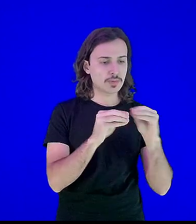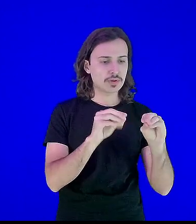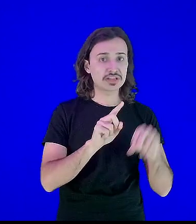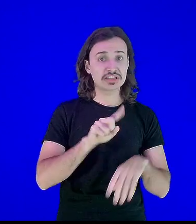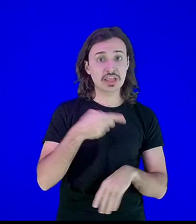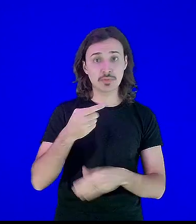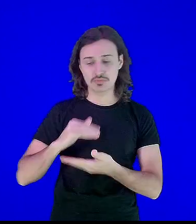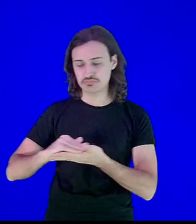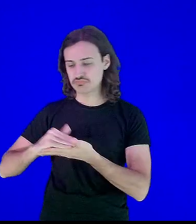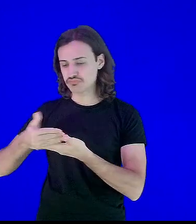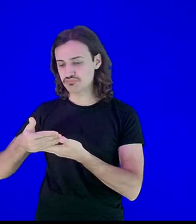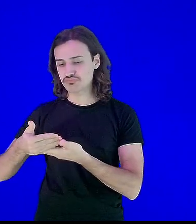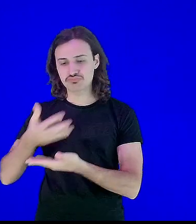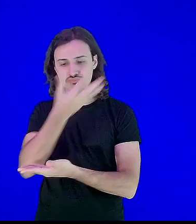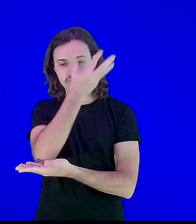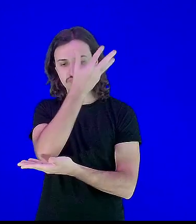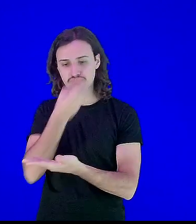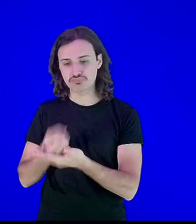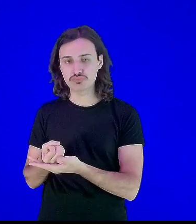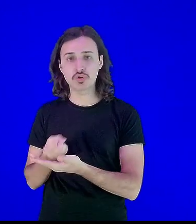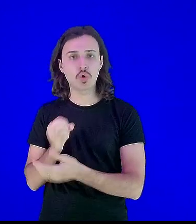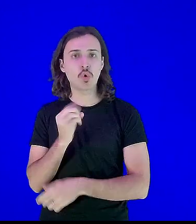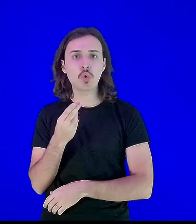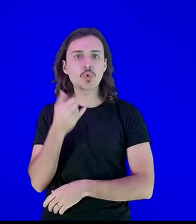so, well, I have no document here